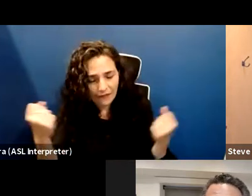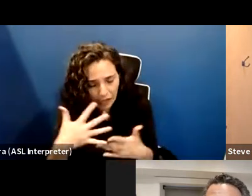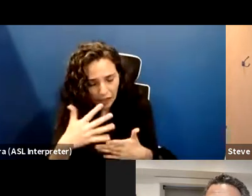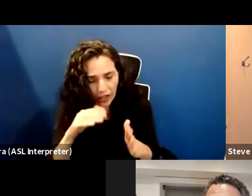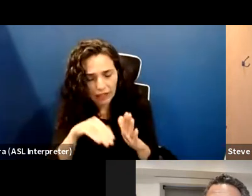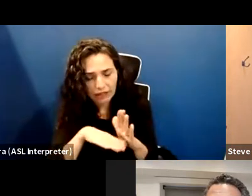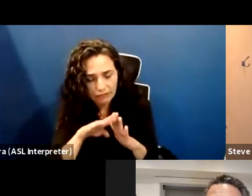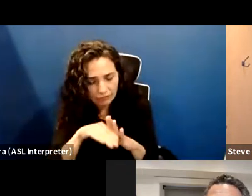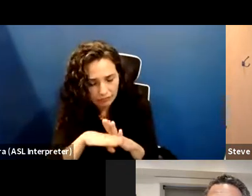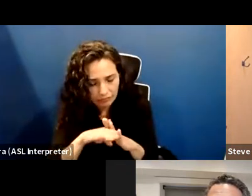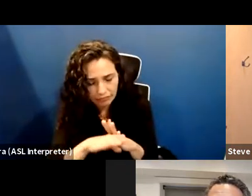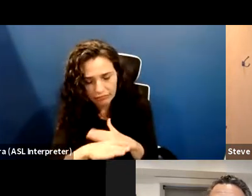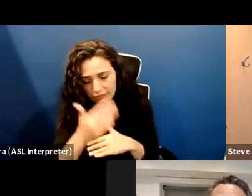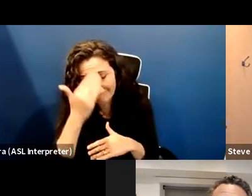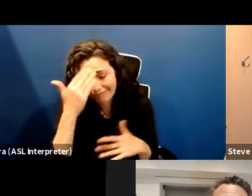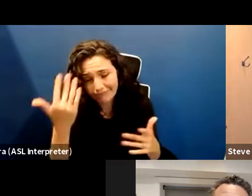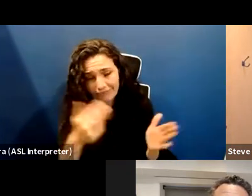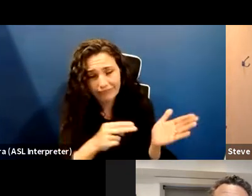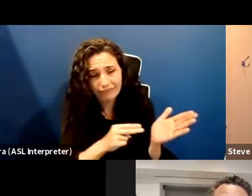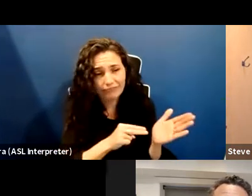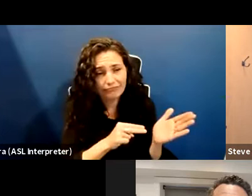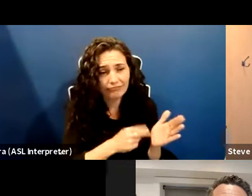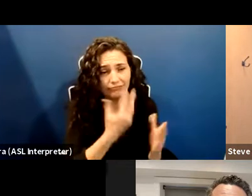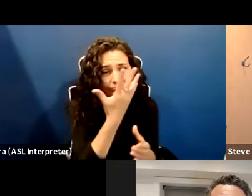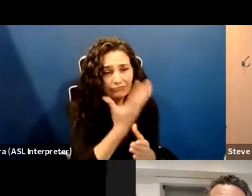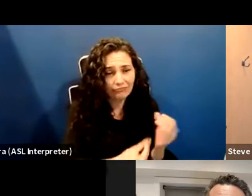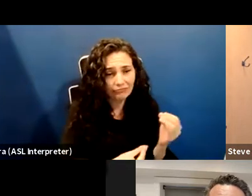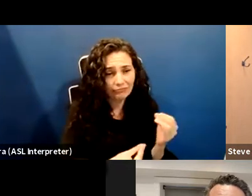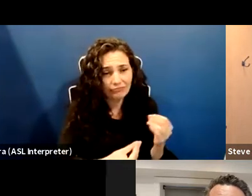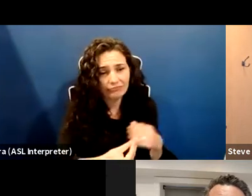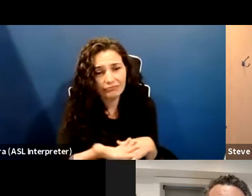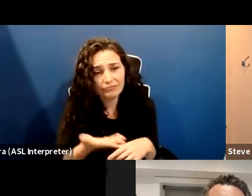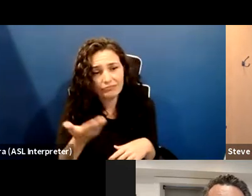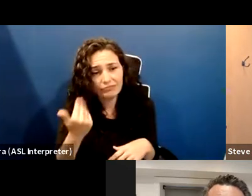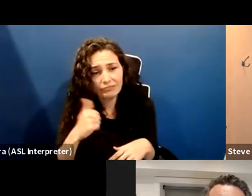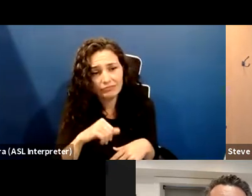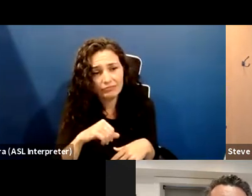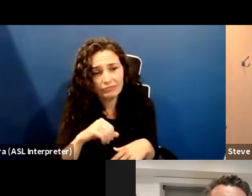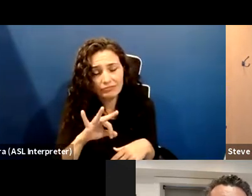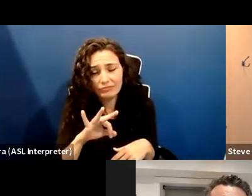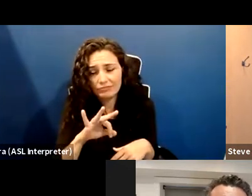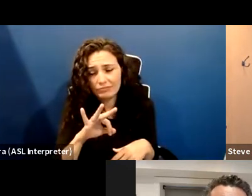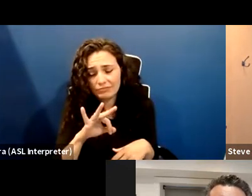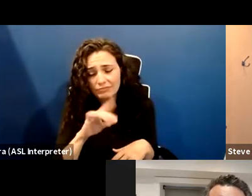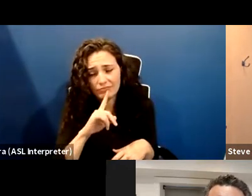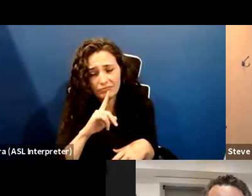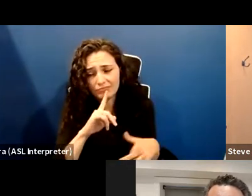a nurse died on March 26th last year from Mount Sinai. And when he died, we all just sort of,